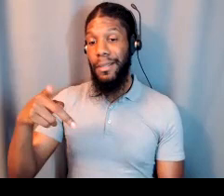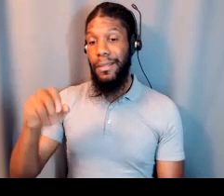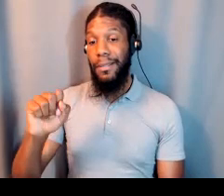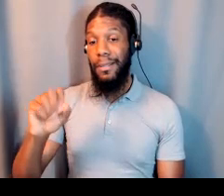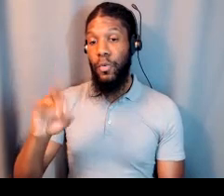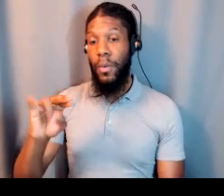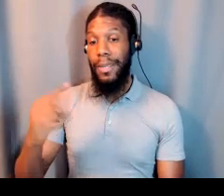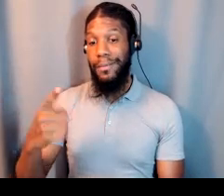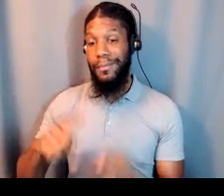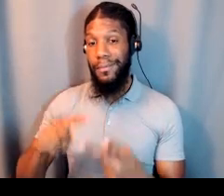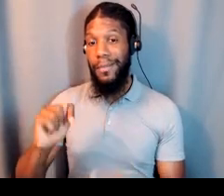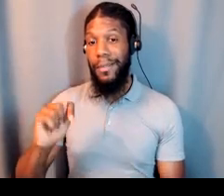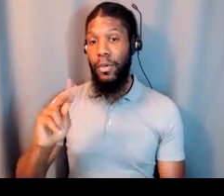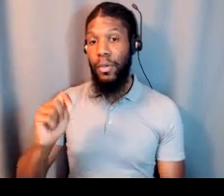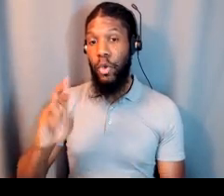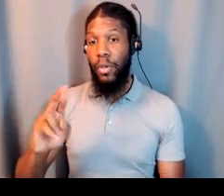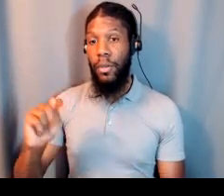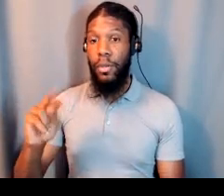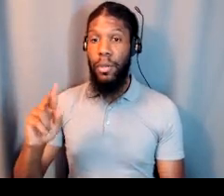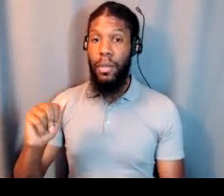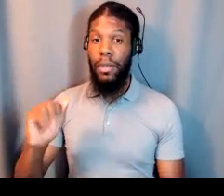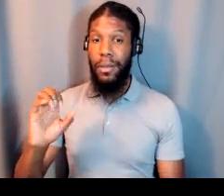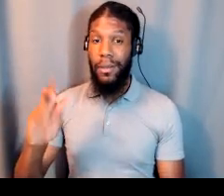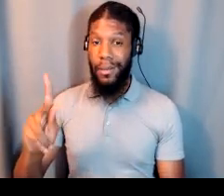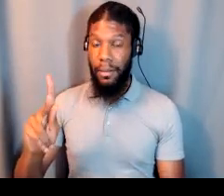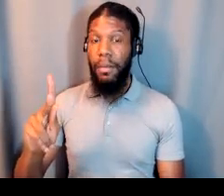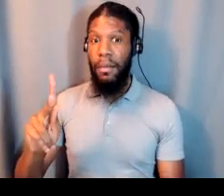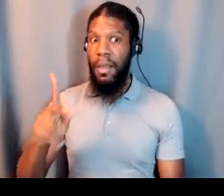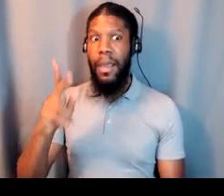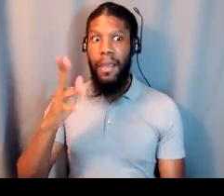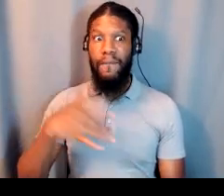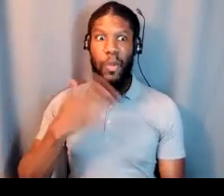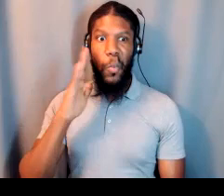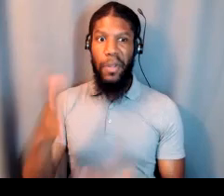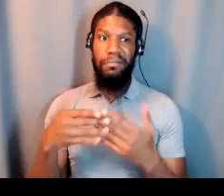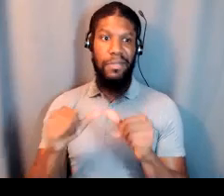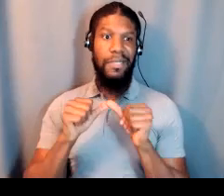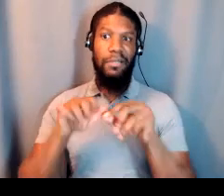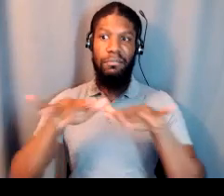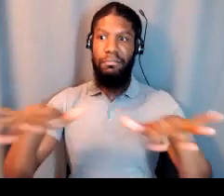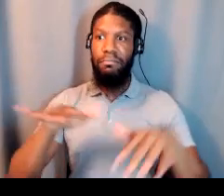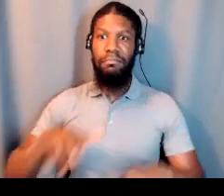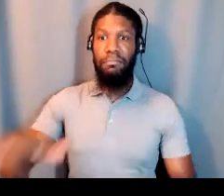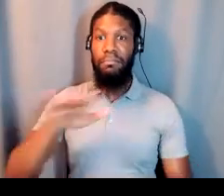I think that these modalities will always be a part of what we offer. I think that there will always be a set of students